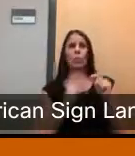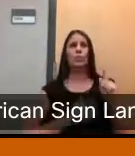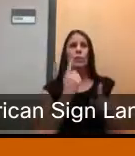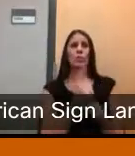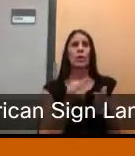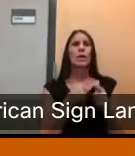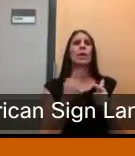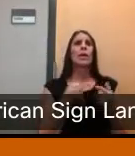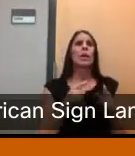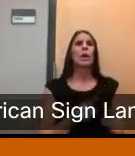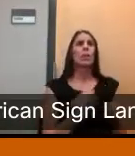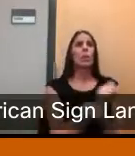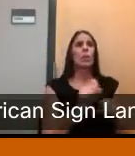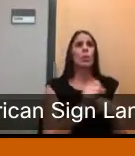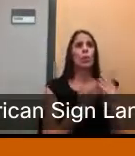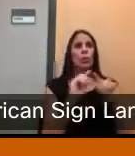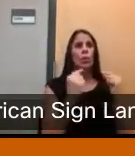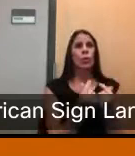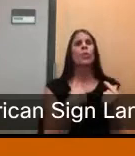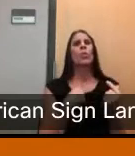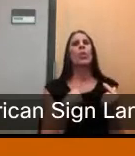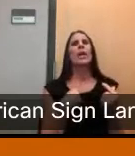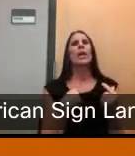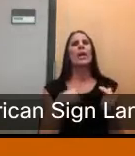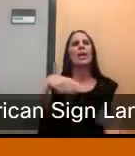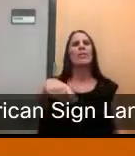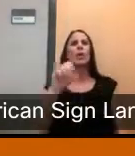then started, we photoshopped a mask on to vivo. I can't express how much people hate